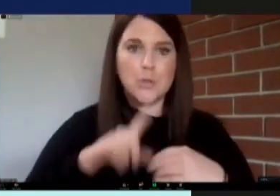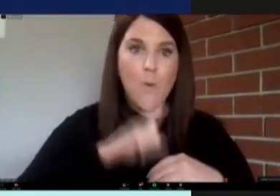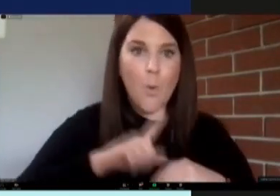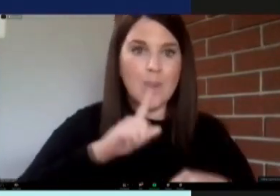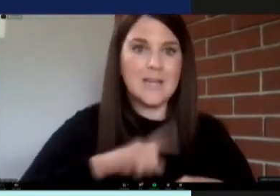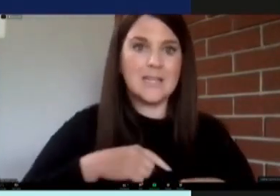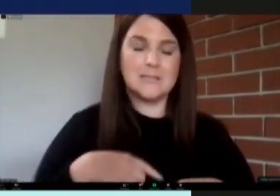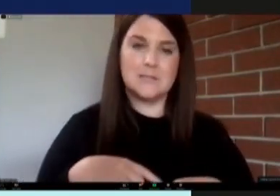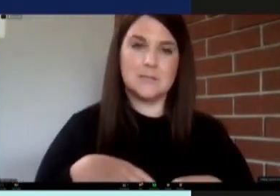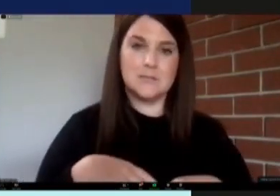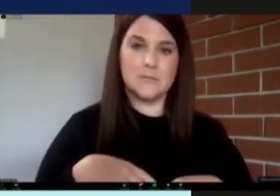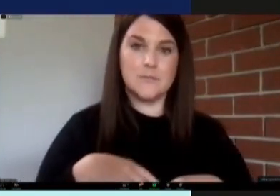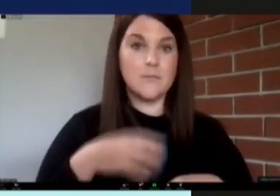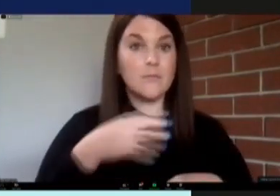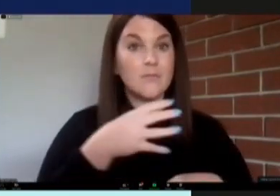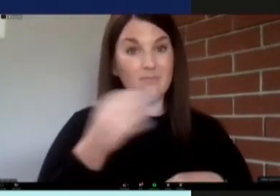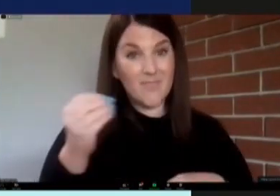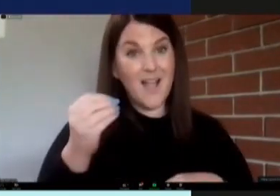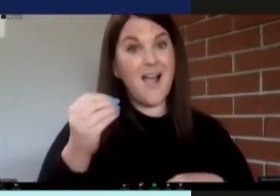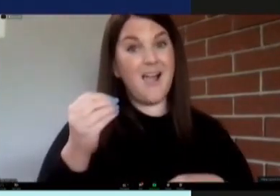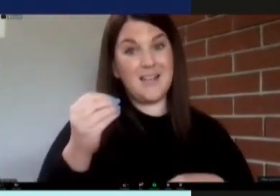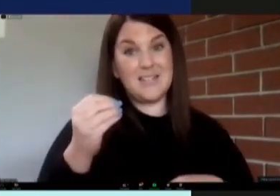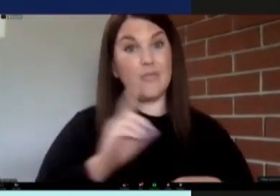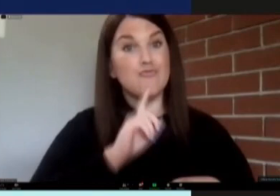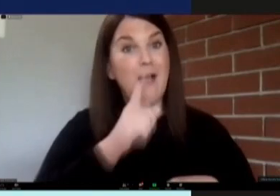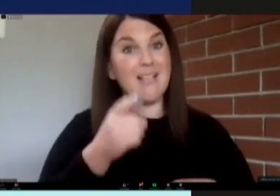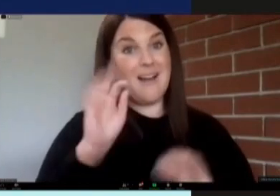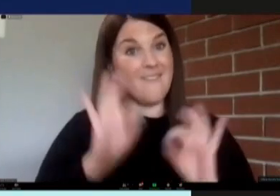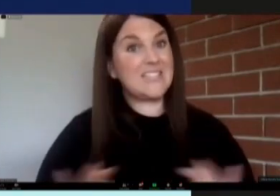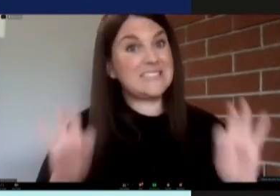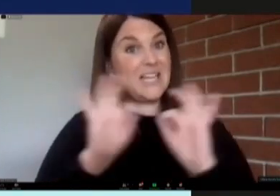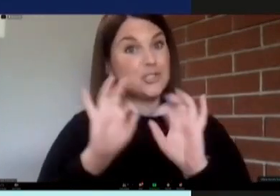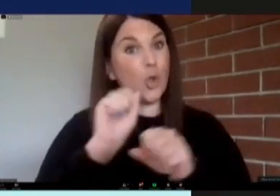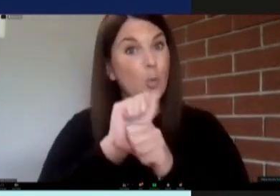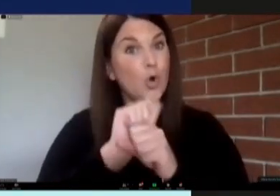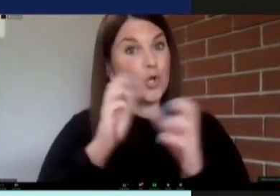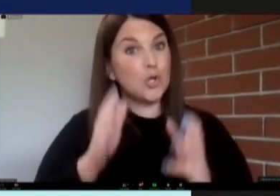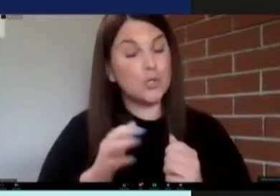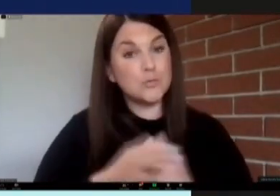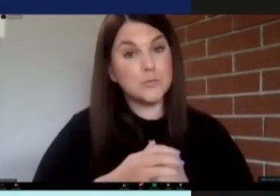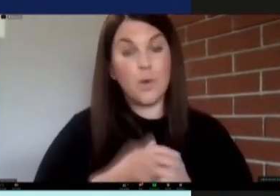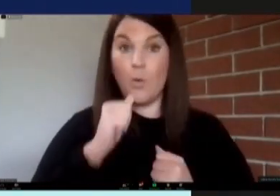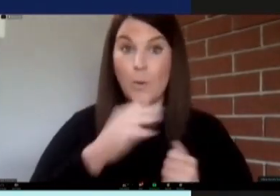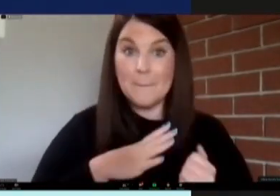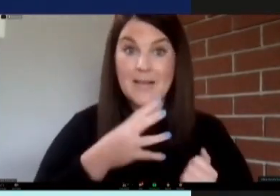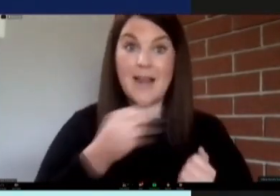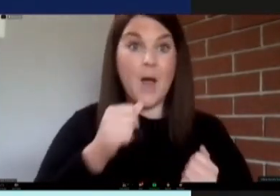In addition to the gendered reality of essential workers, with women and women of color overrepresented